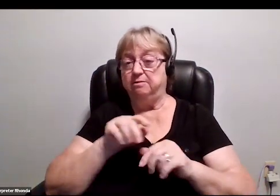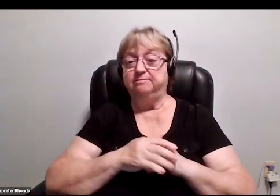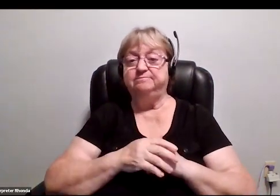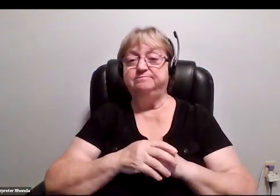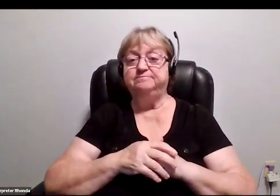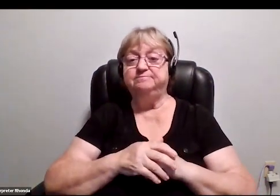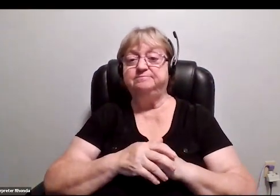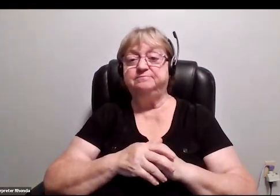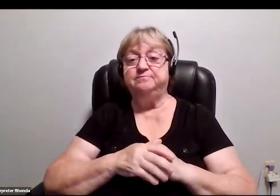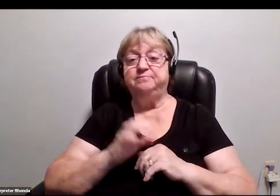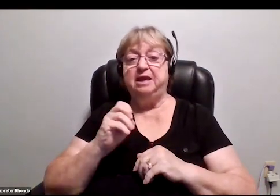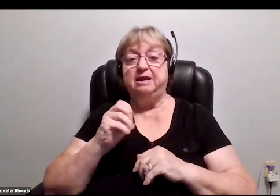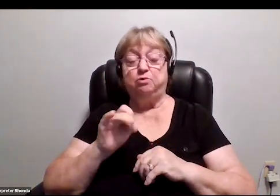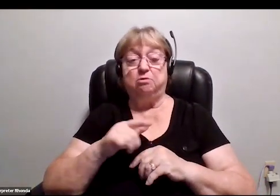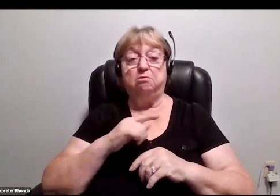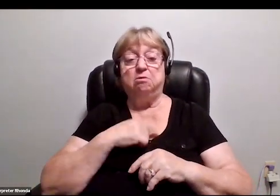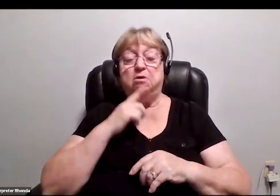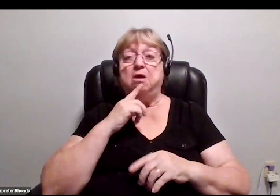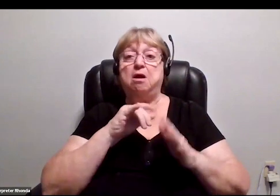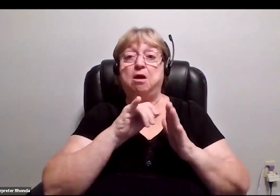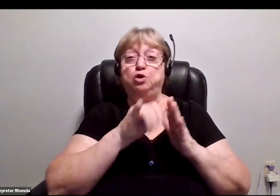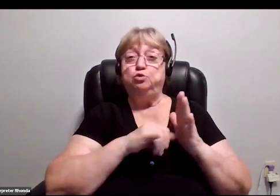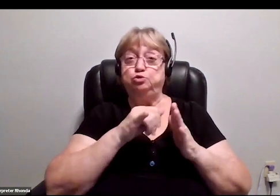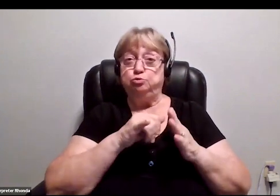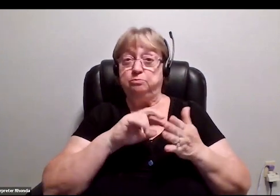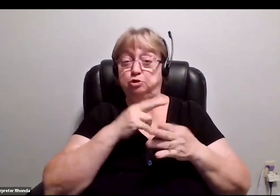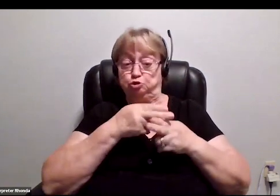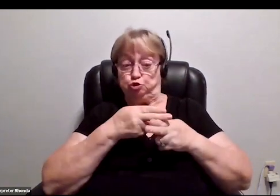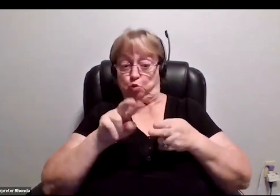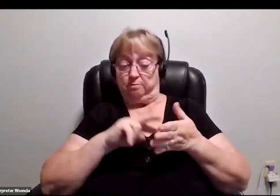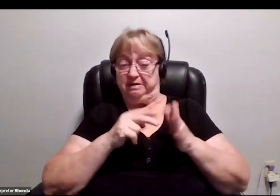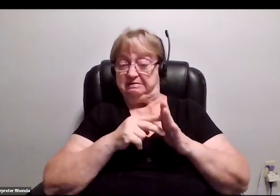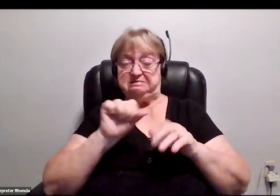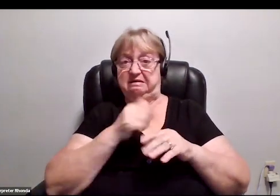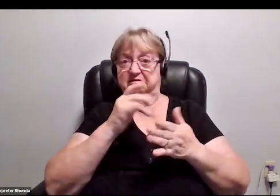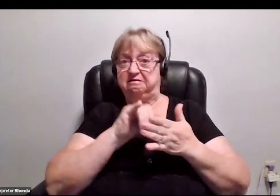According to YouTube, a short is any video that shows up in their specially designed player.